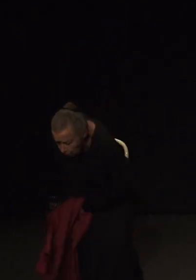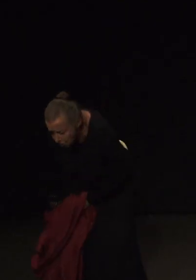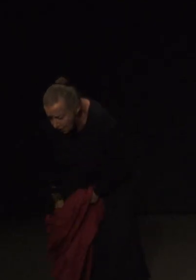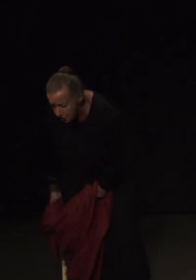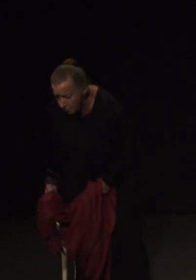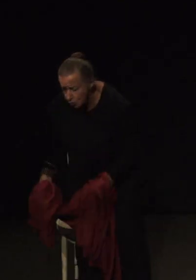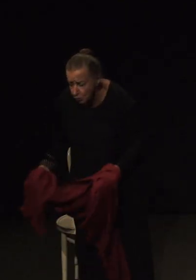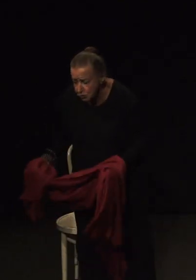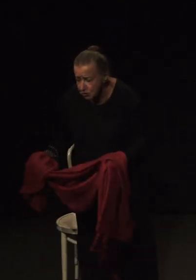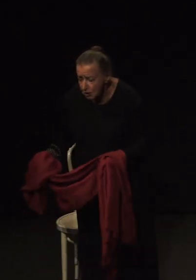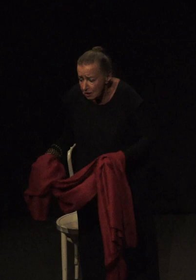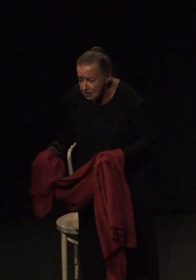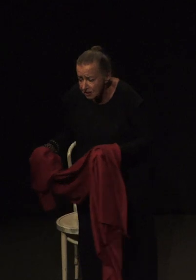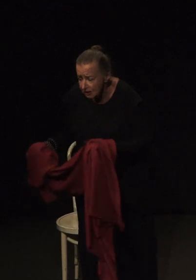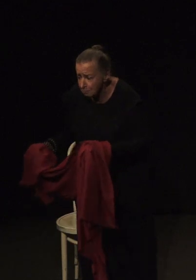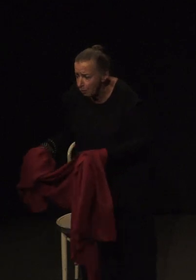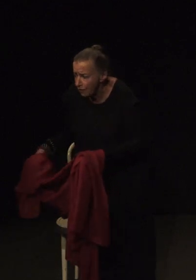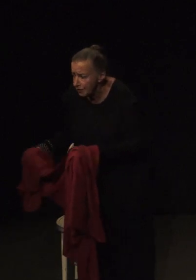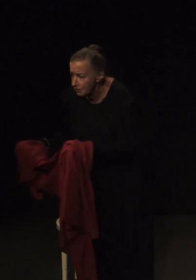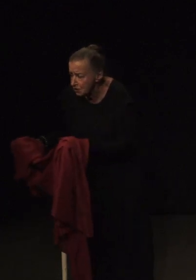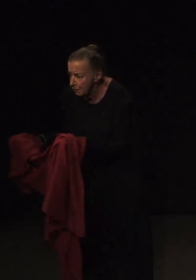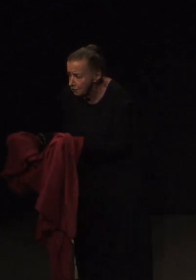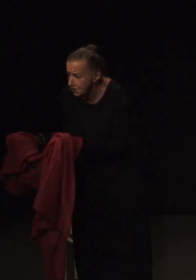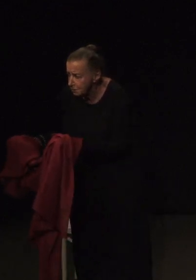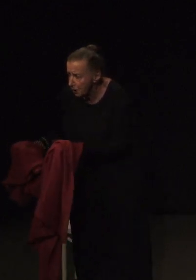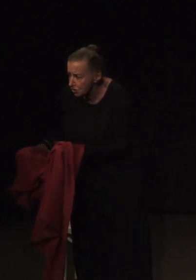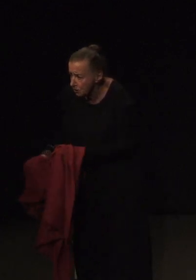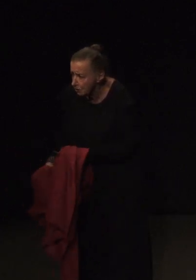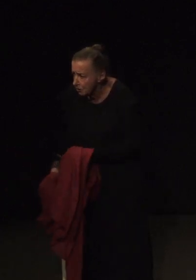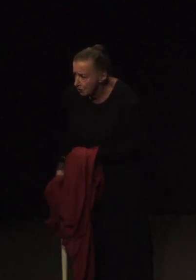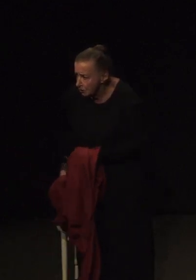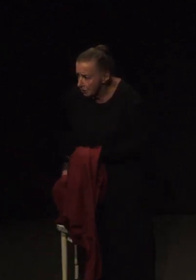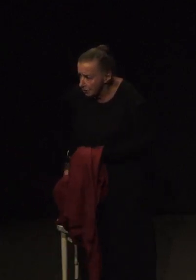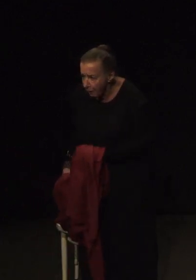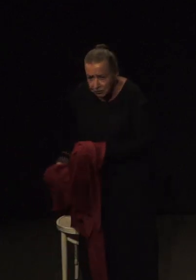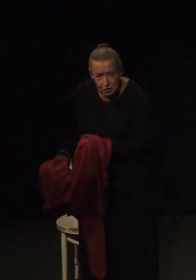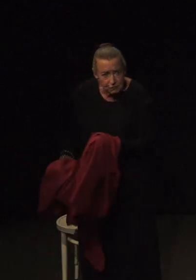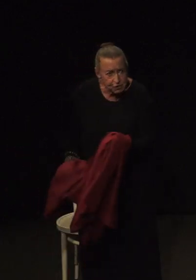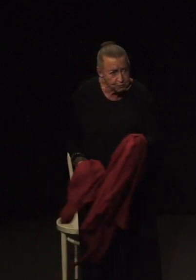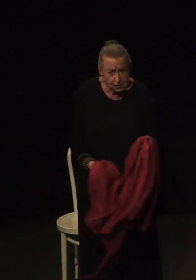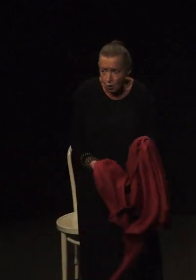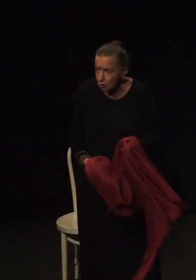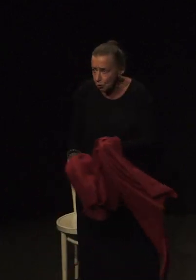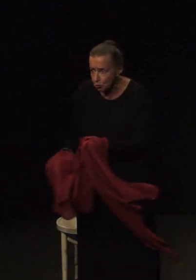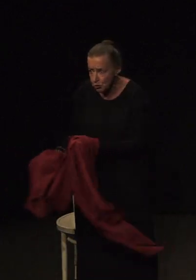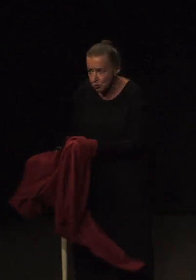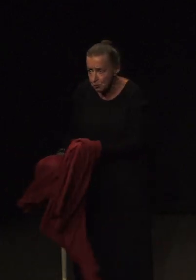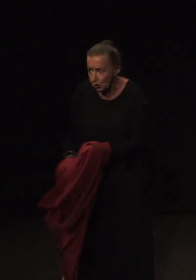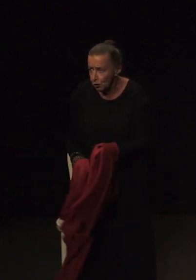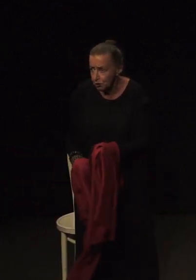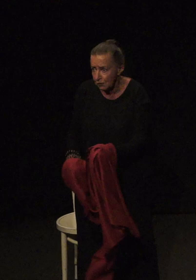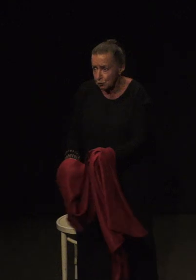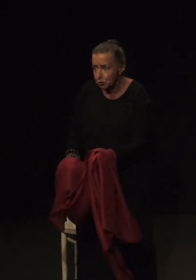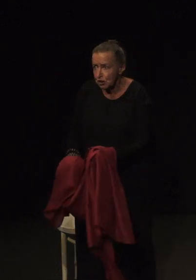Too late! His own sash held him, looped round and pulled tight. Across the room were fellows bearing arms,